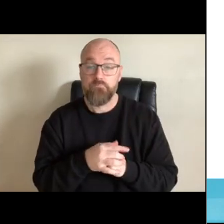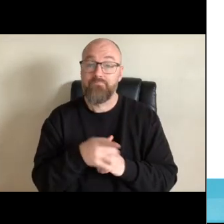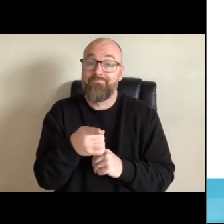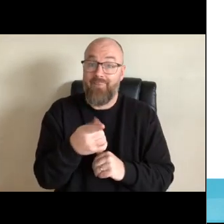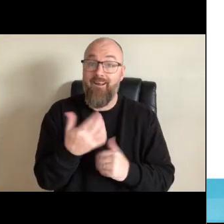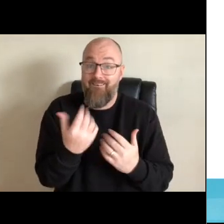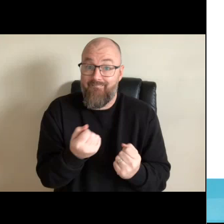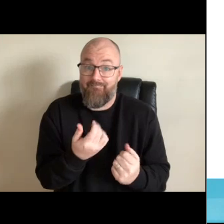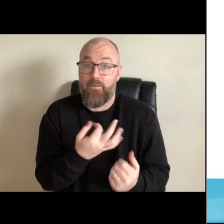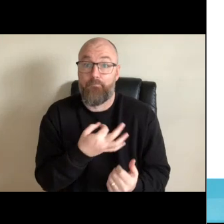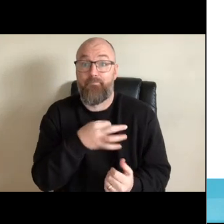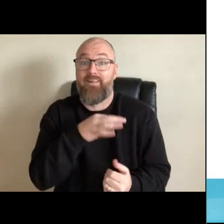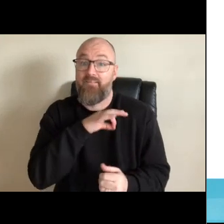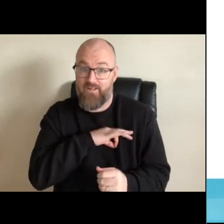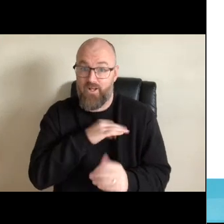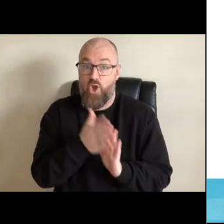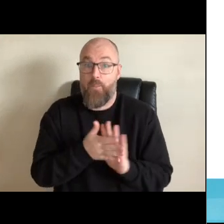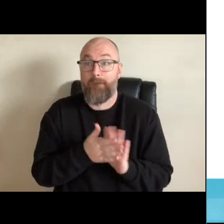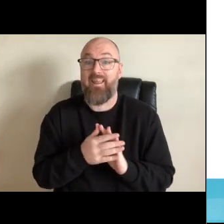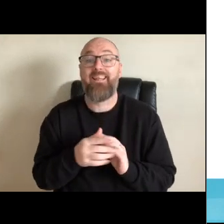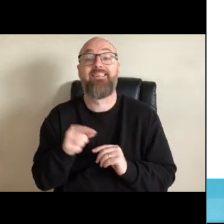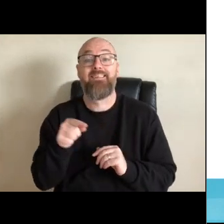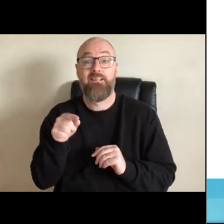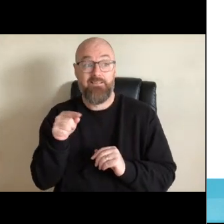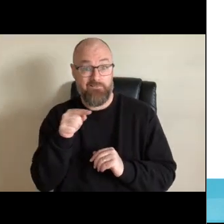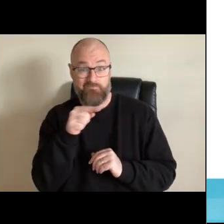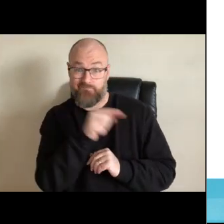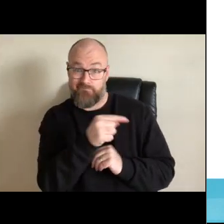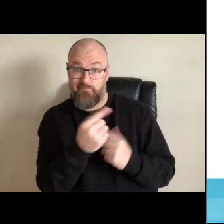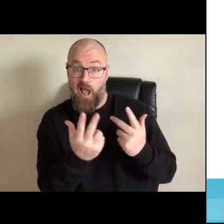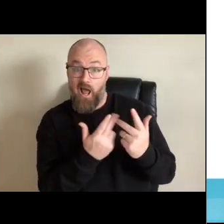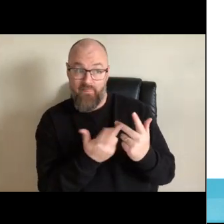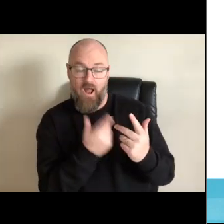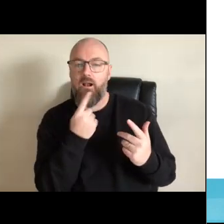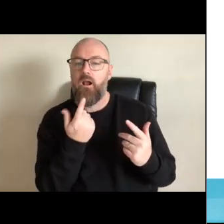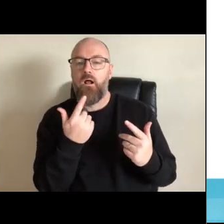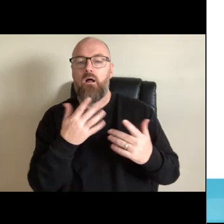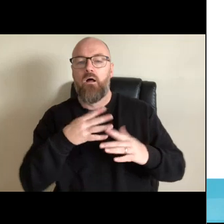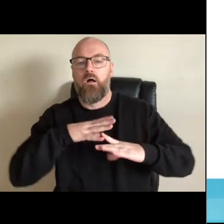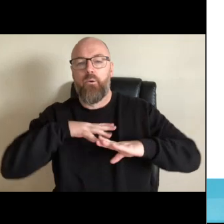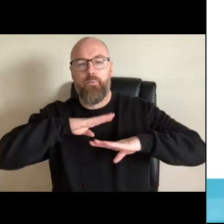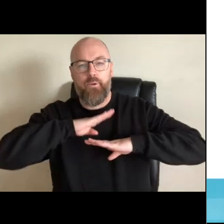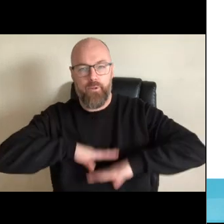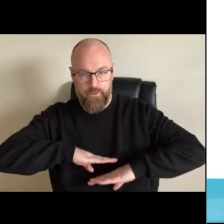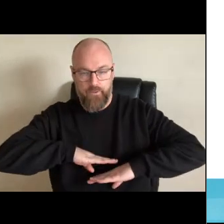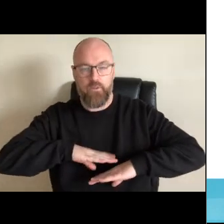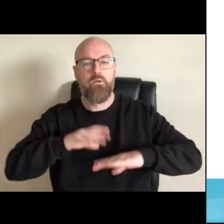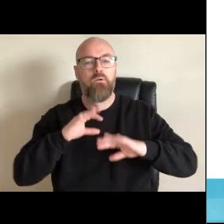of not having to engage with that um and of course not have the stress of being engaged with it and